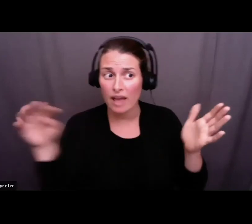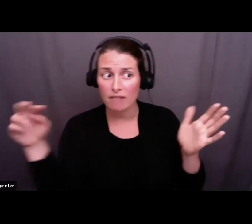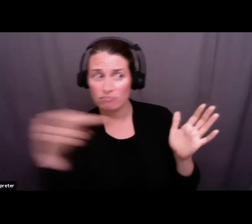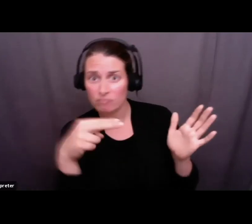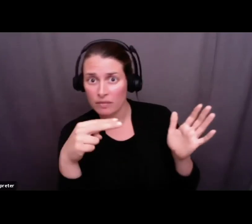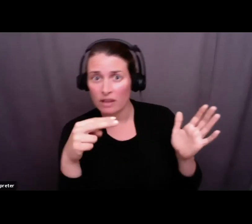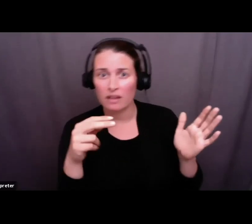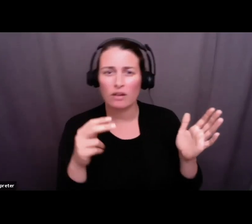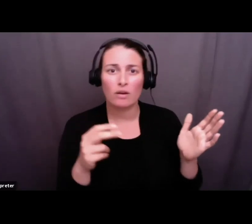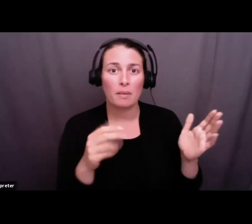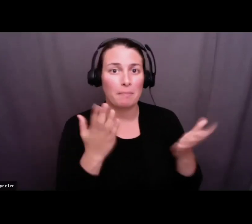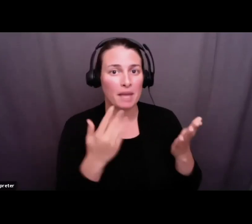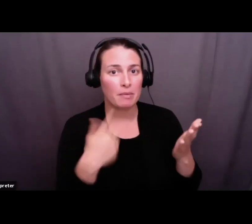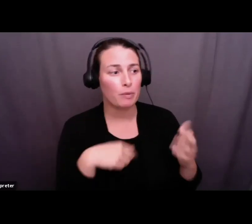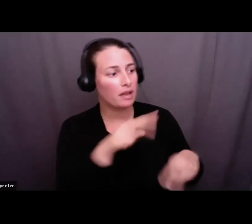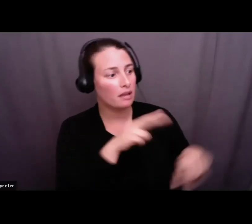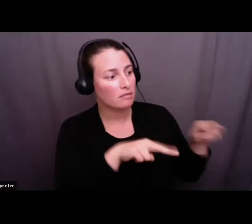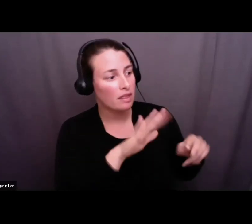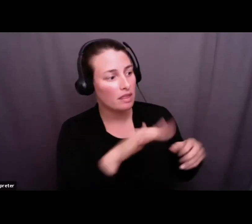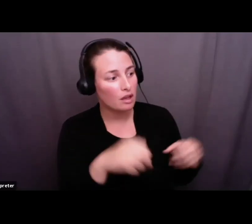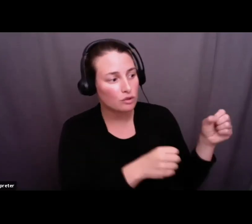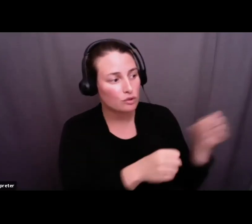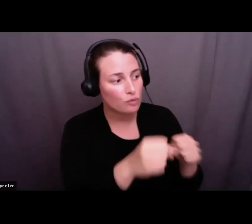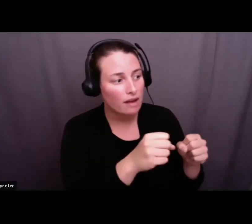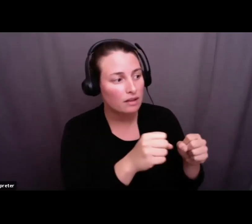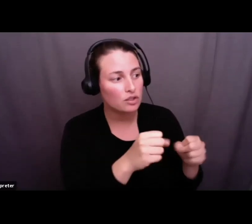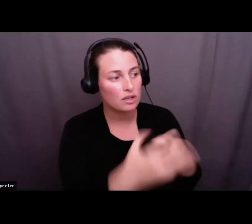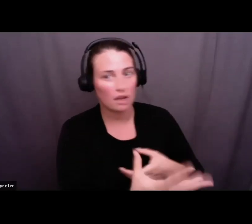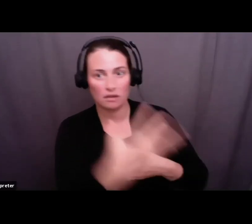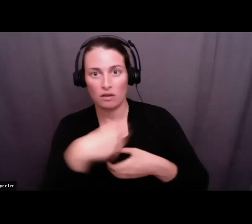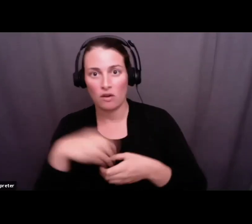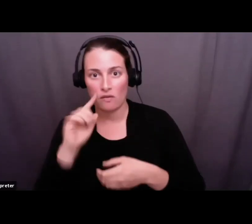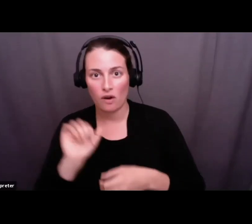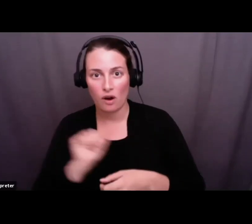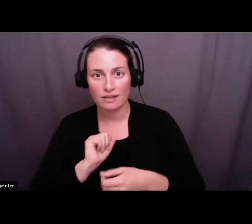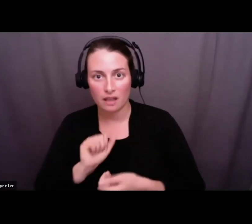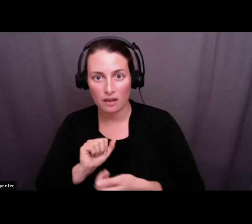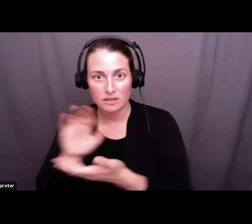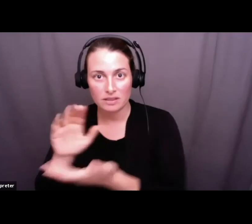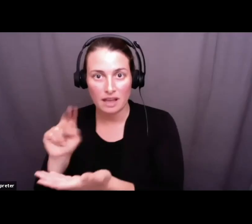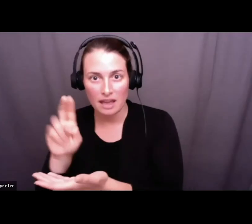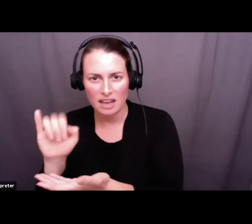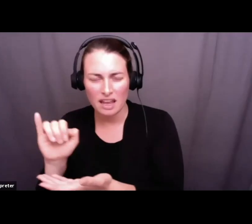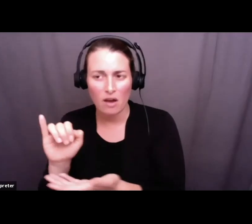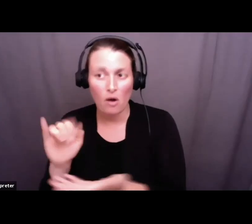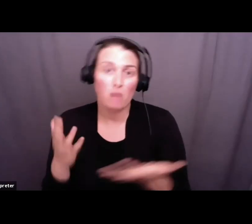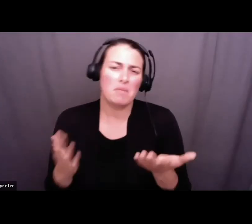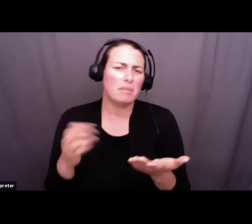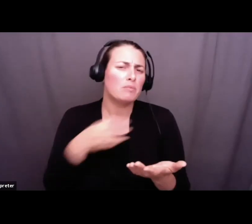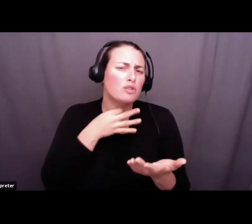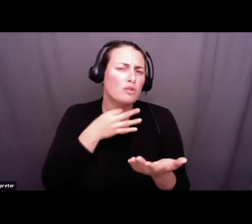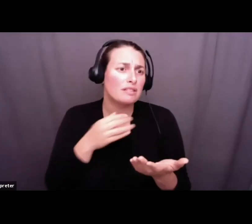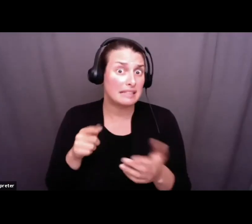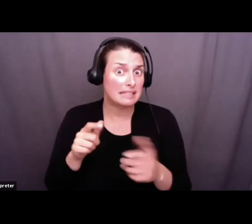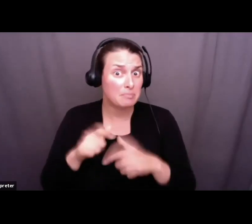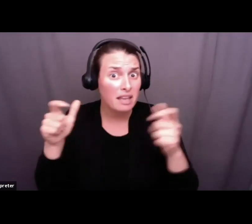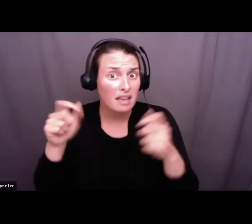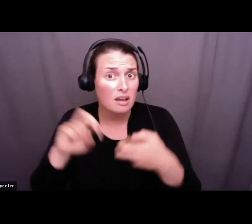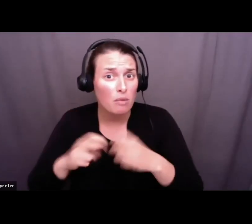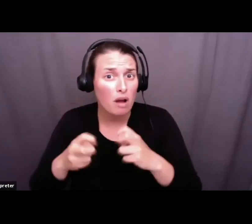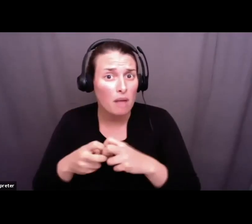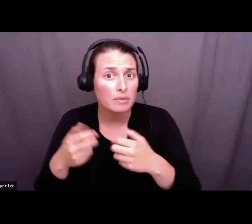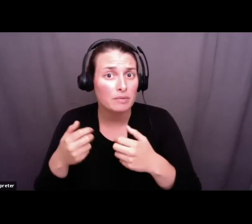could learn from them. Or how much of a problem this is trying to get NEI’s voice heard